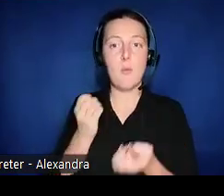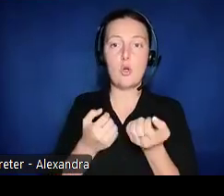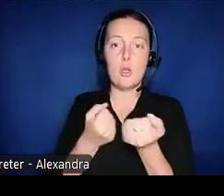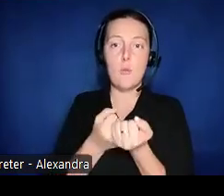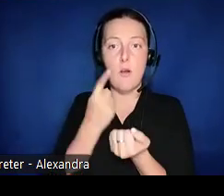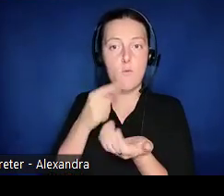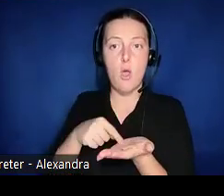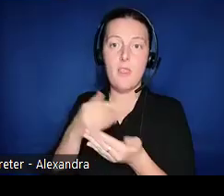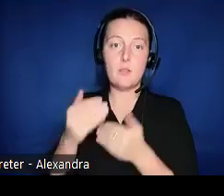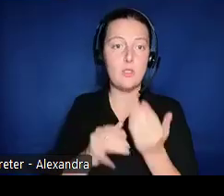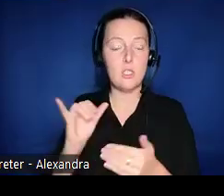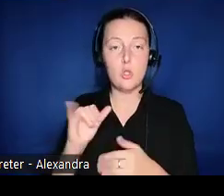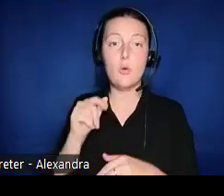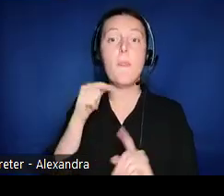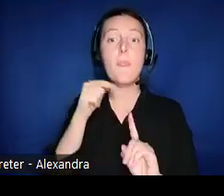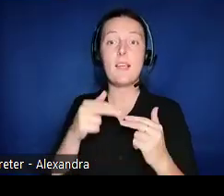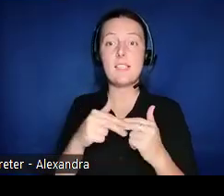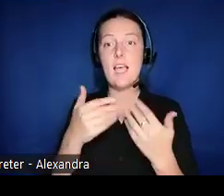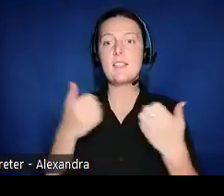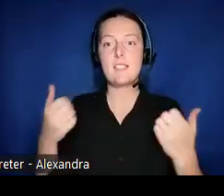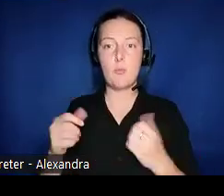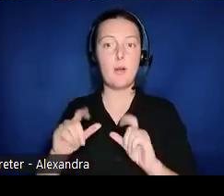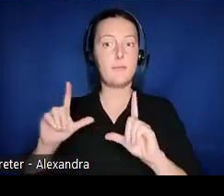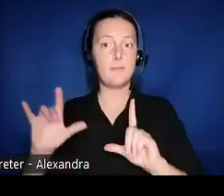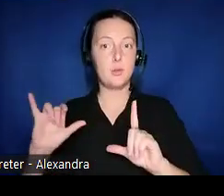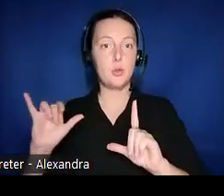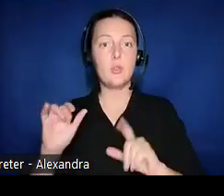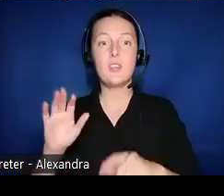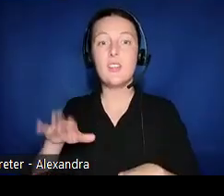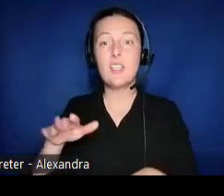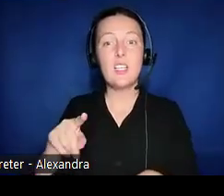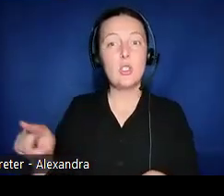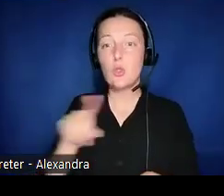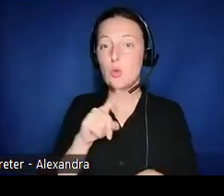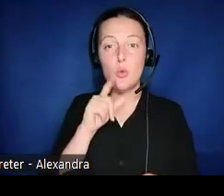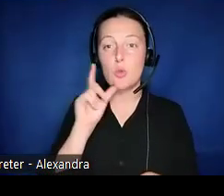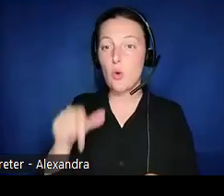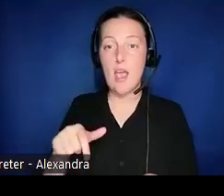slide uh because this comes up so often. uh you don't have to apologize for your data. Uh if